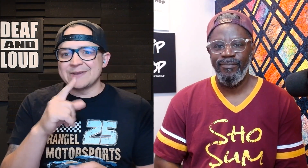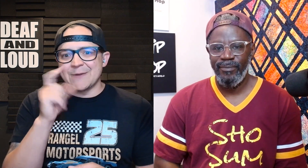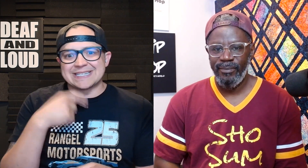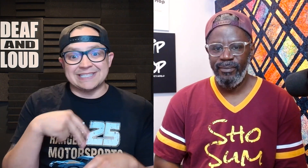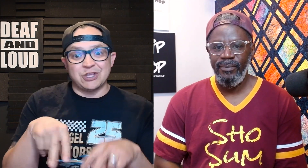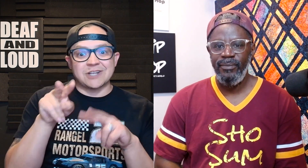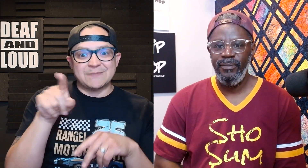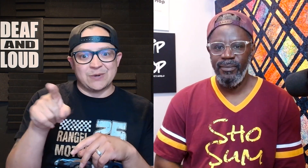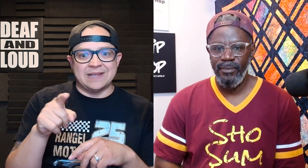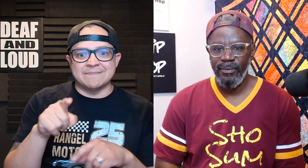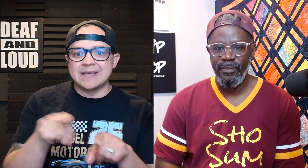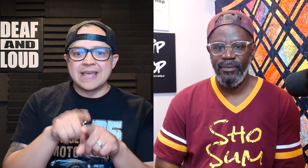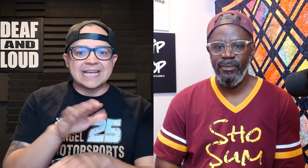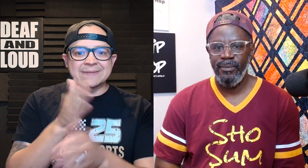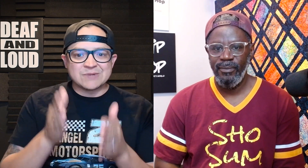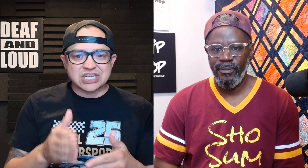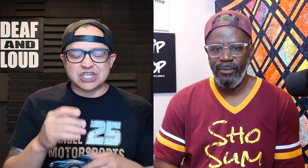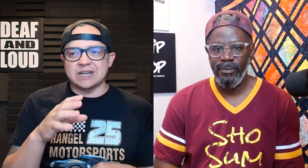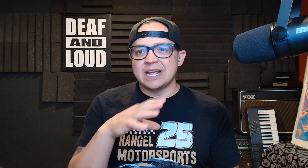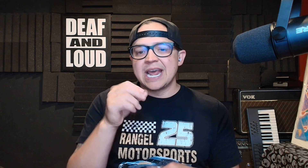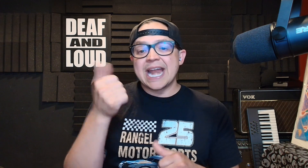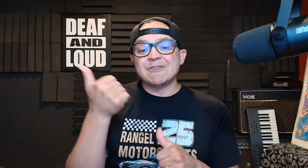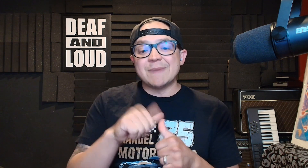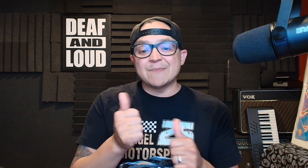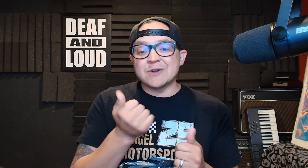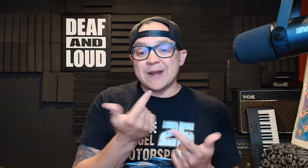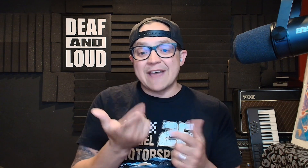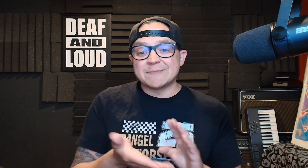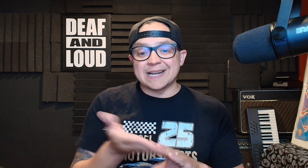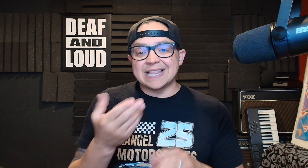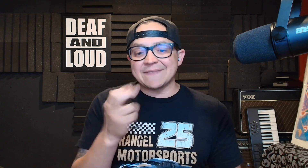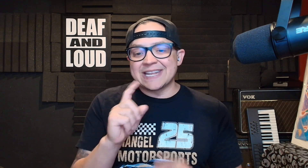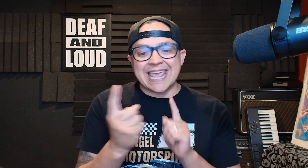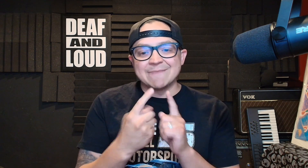know, because I looked up to him as a musician. And I remember when everybody left, he came to